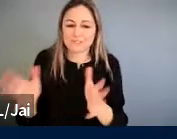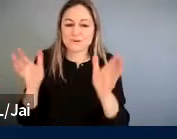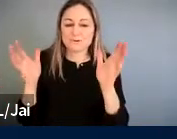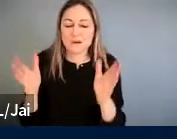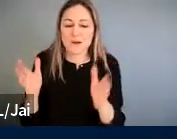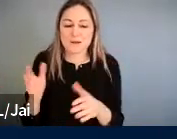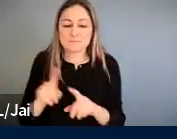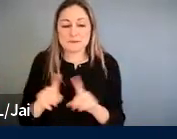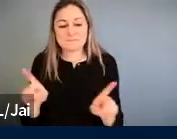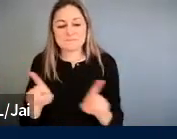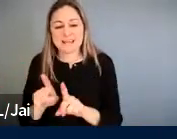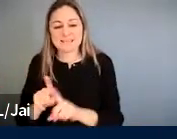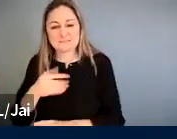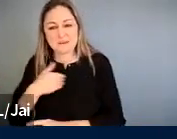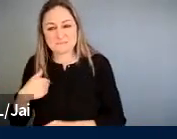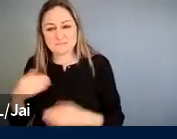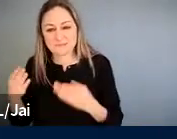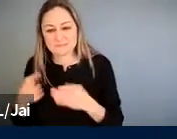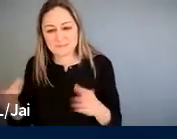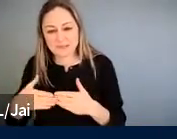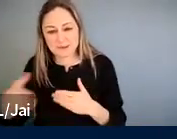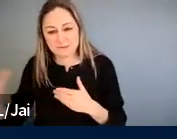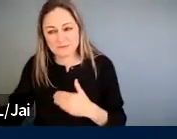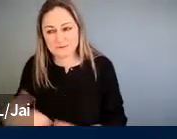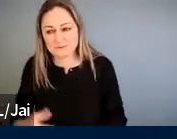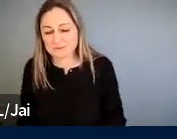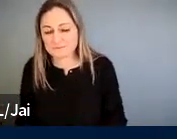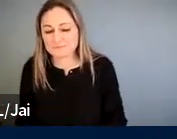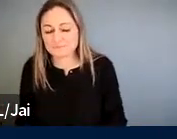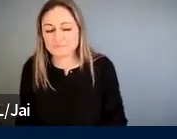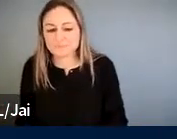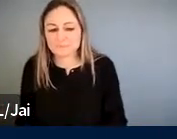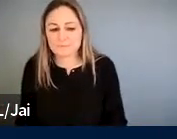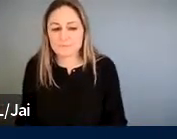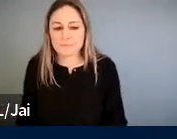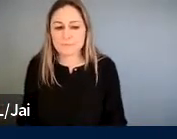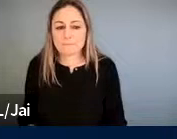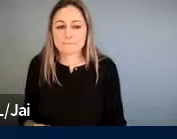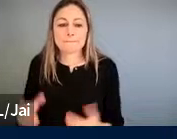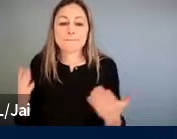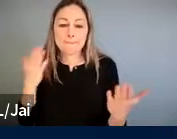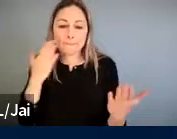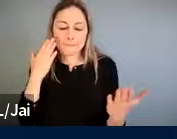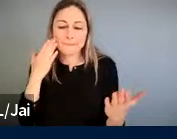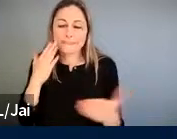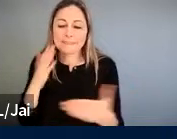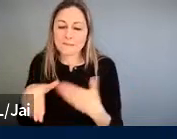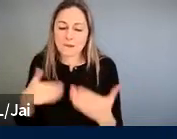as a member of the public. But I know that you're all going to continue to advance accessibility